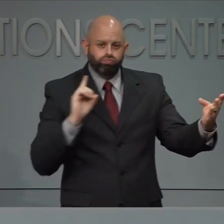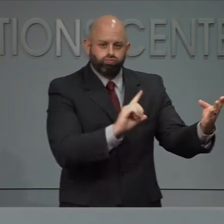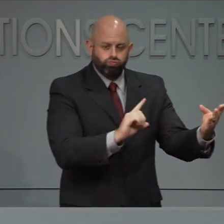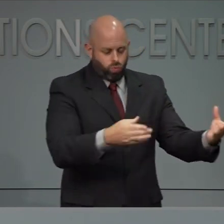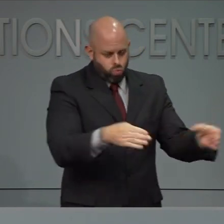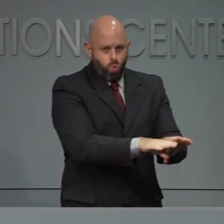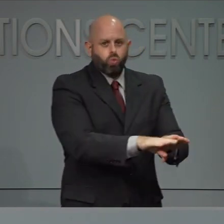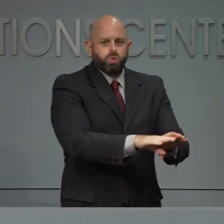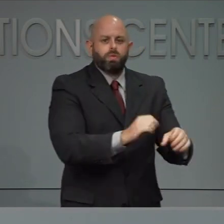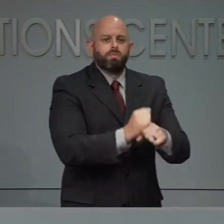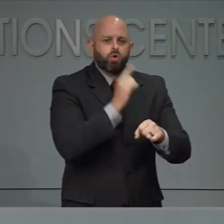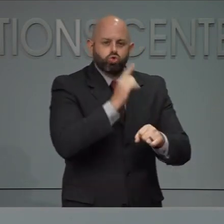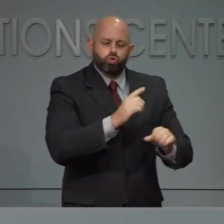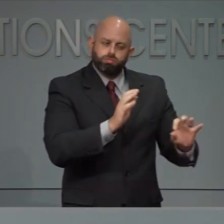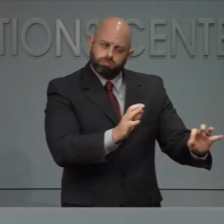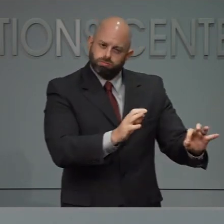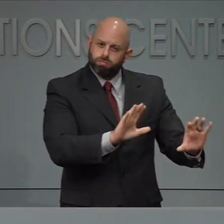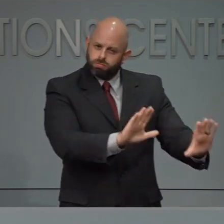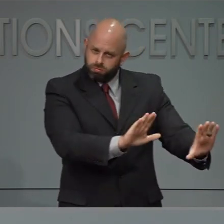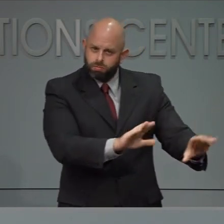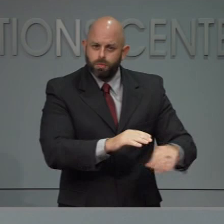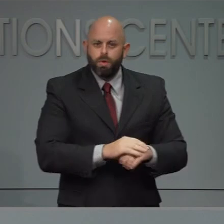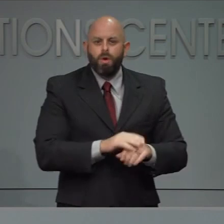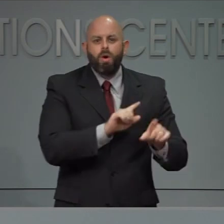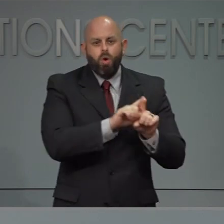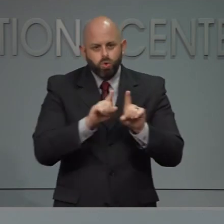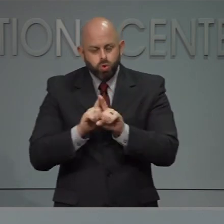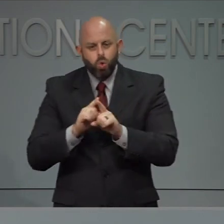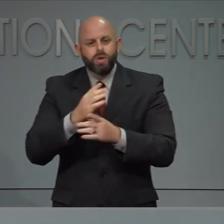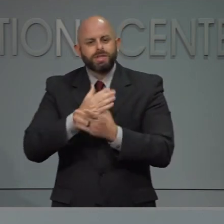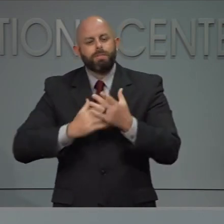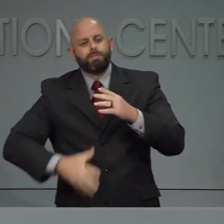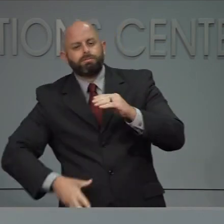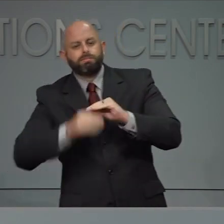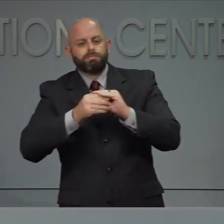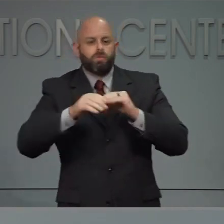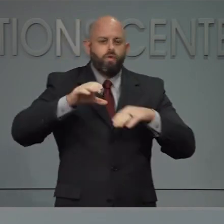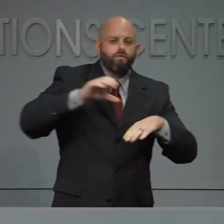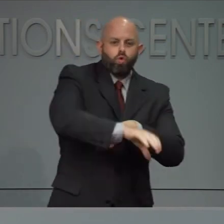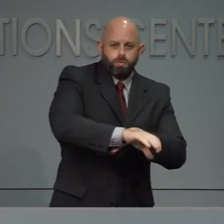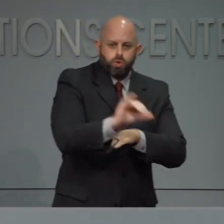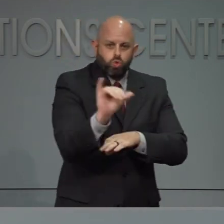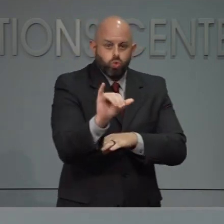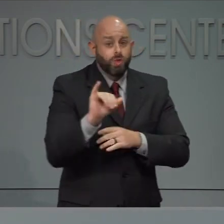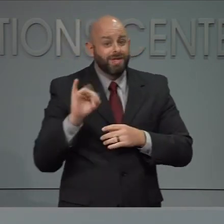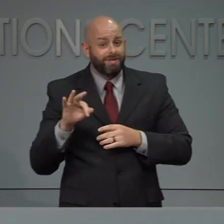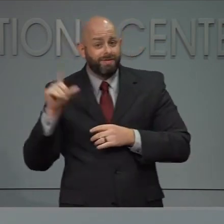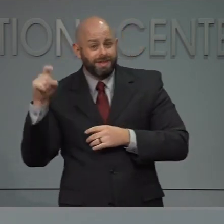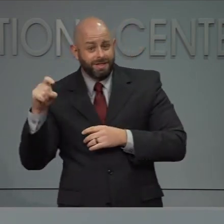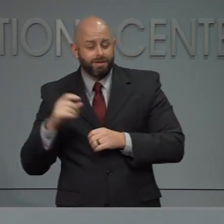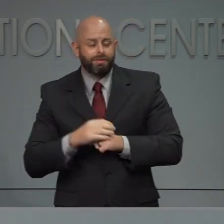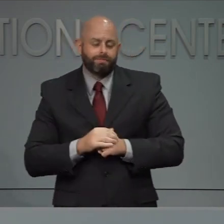OPEN AND THEN THEY GO. AND MAKE SURE THAT THEIR CLOTHES AND EVEN TAKE SOME. ADDITIONAL ENFORCEMENT ACTION IF NEEDED SO